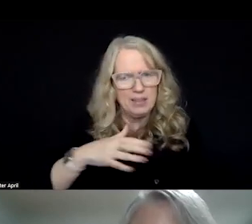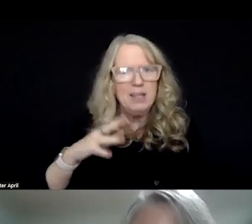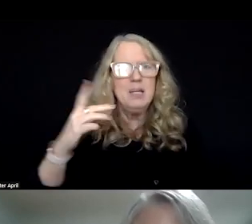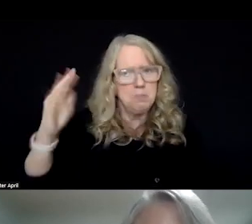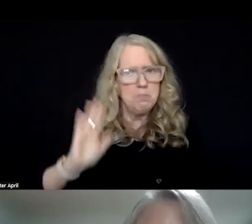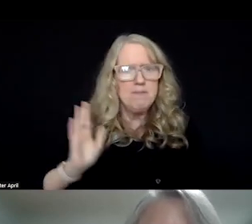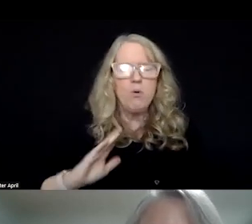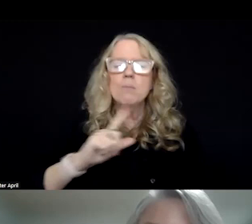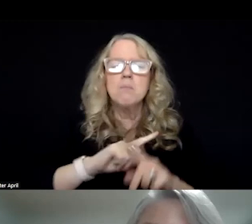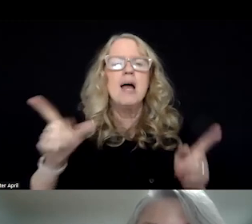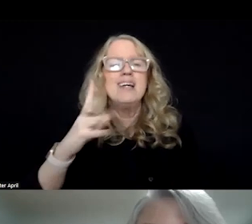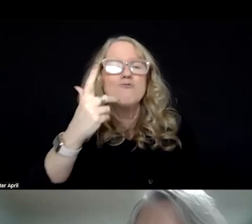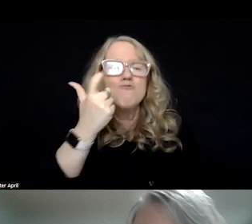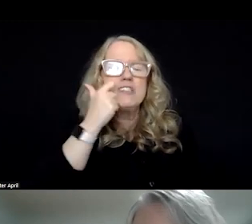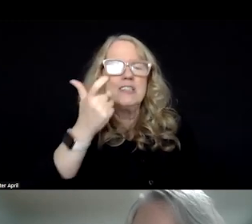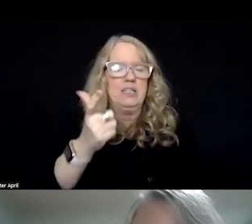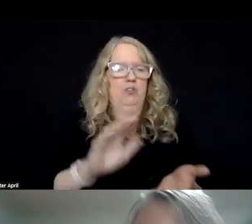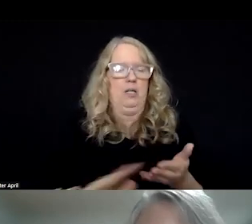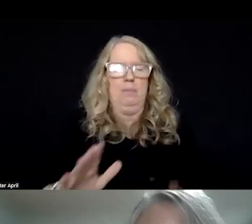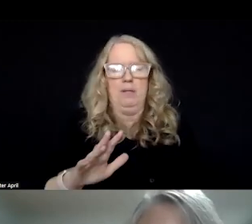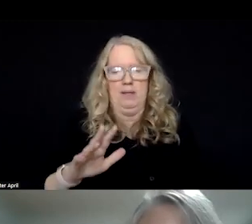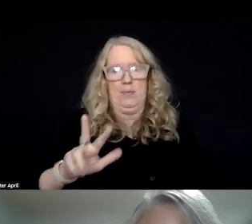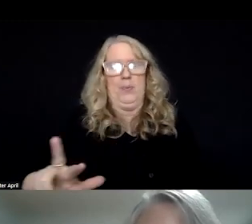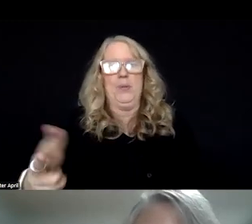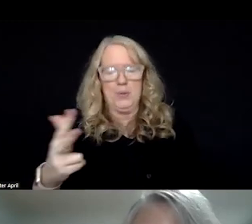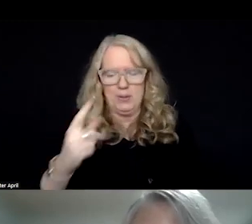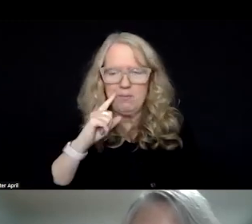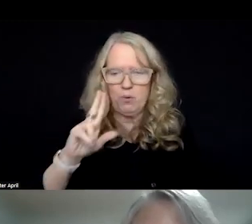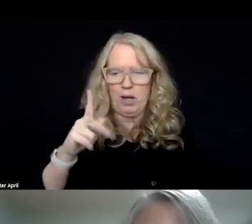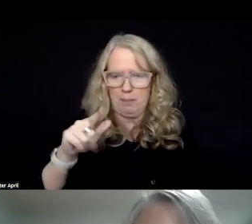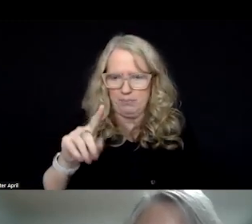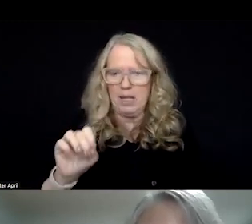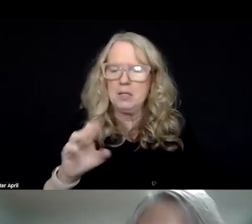BUT WE RELEASED THE THIRD VERSION IN THE UPDATE.